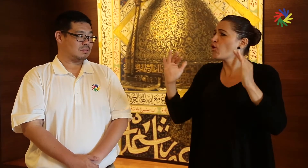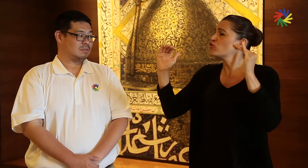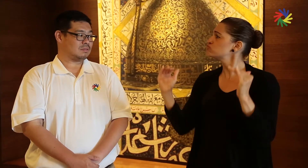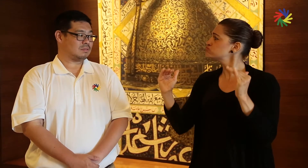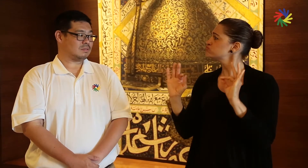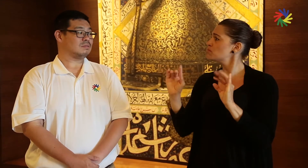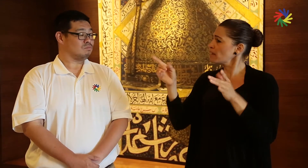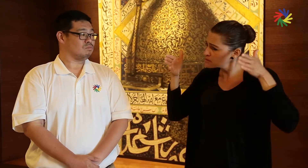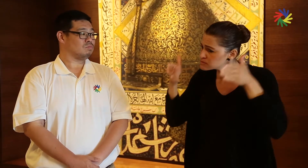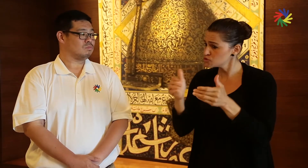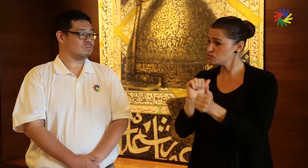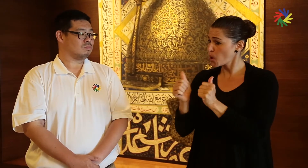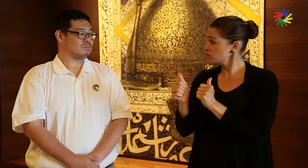It may encourage countries to be more willing to consider.